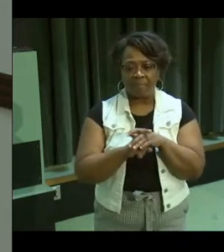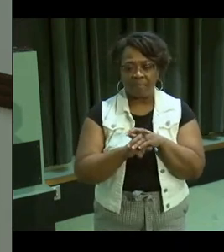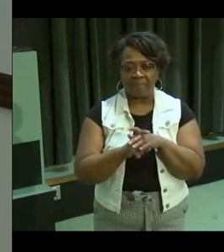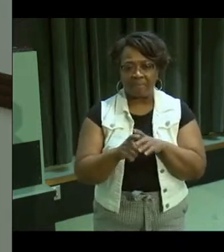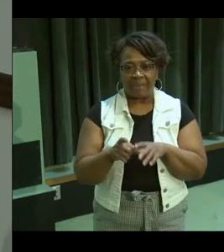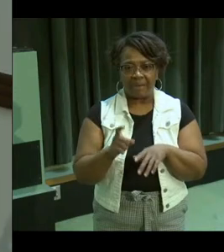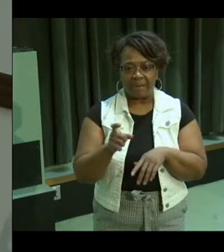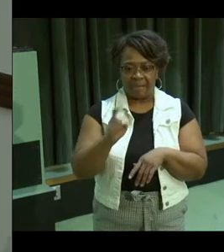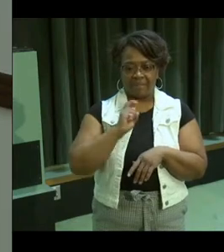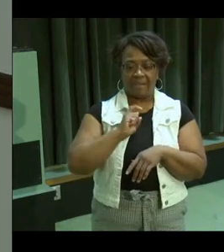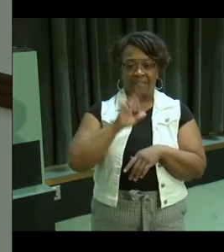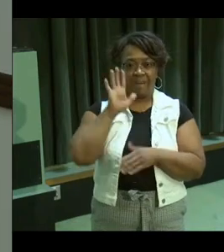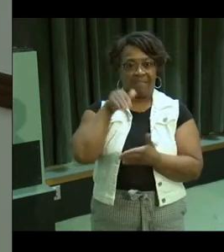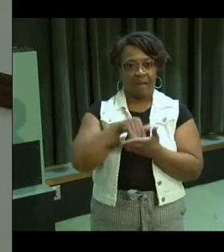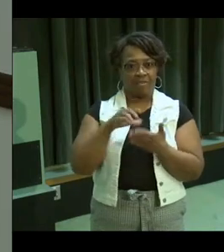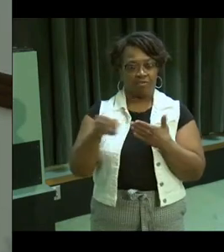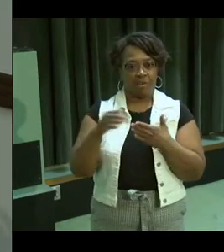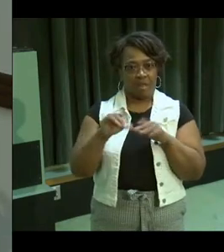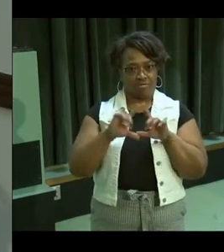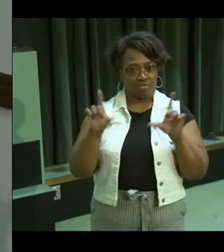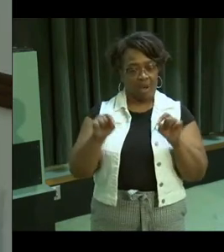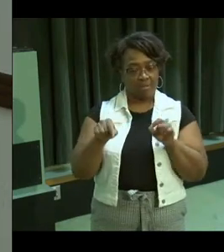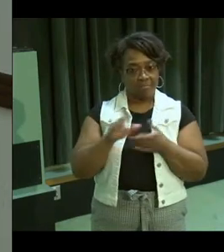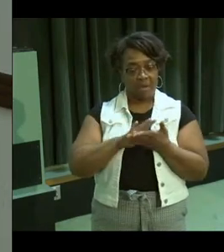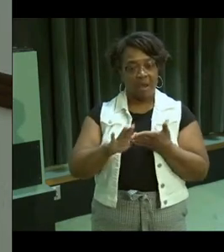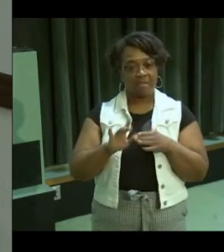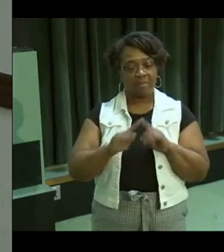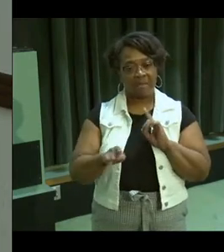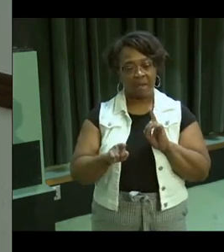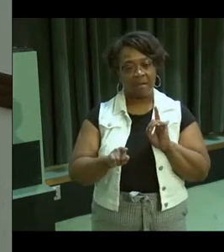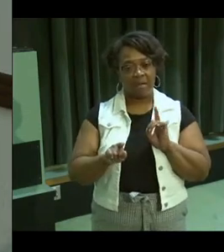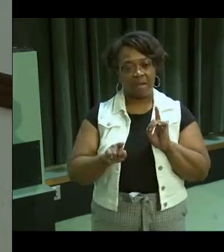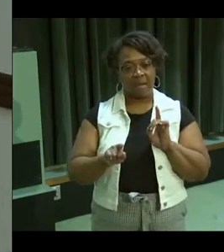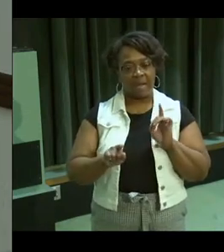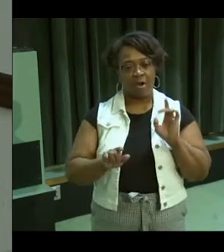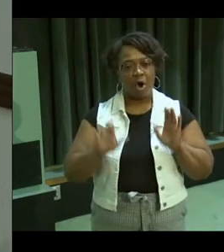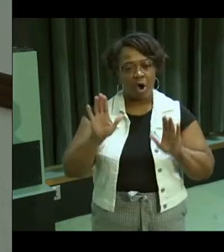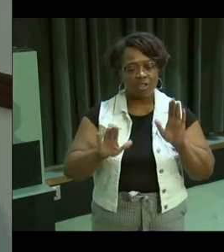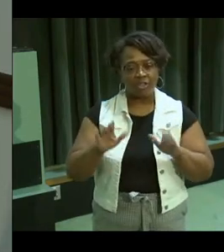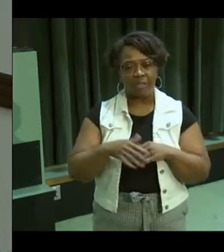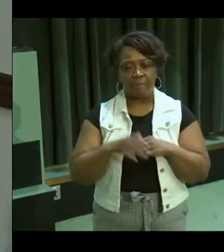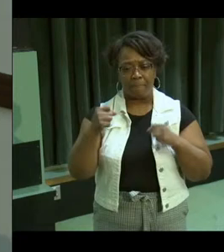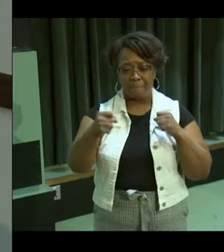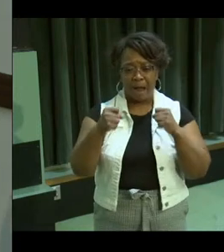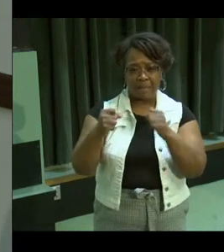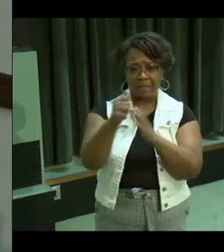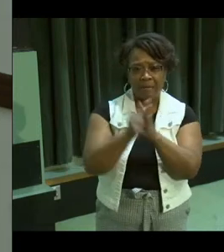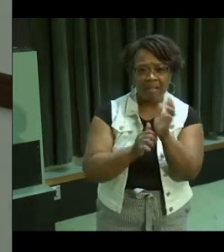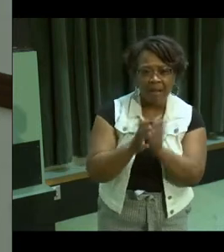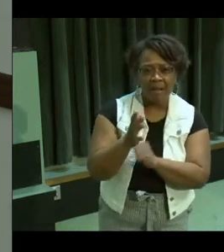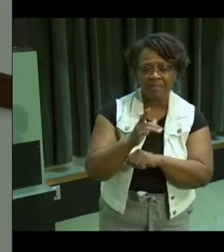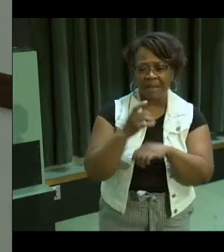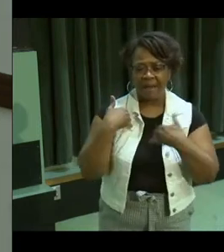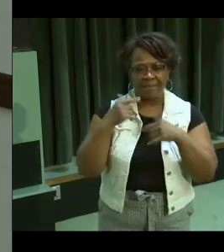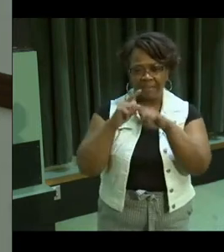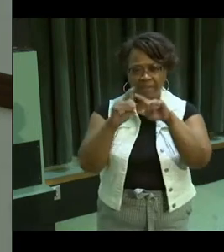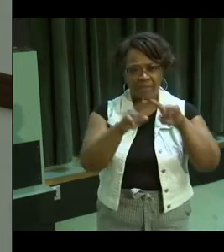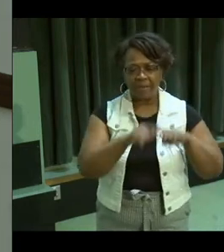check, which is nice. And they're auctioning off, like